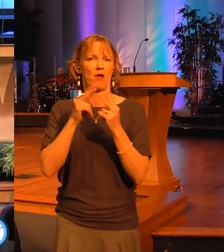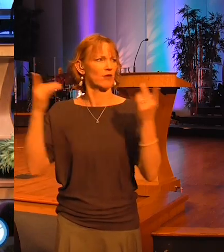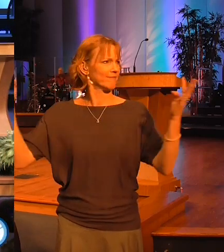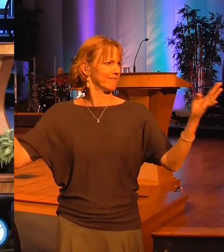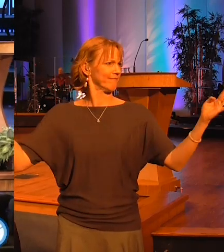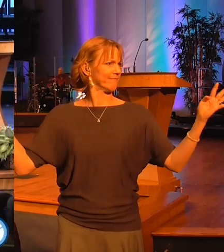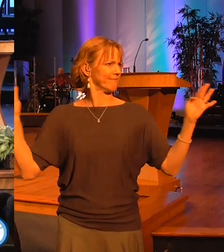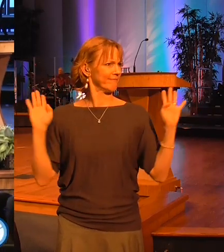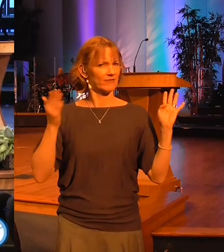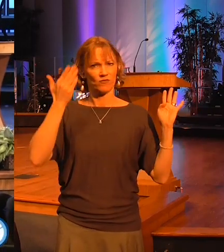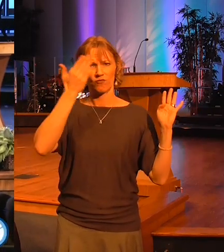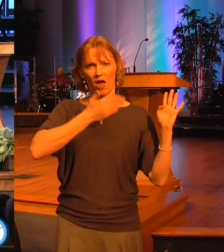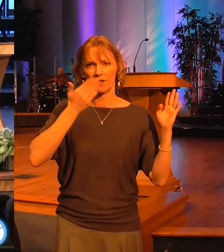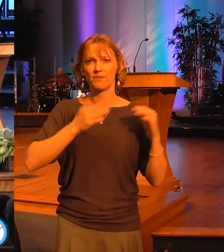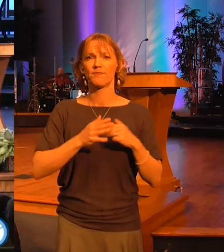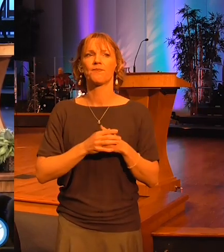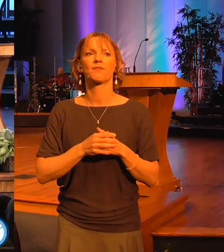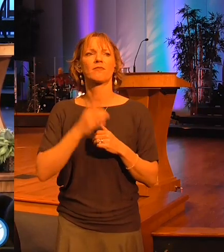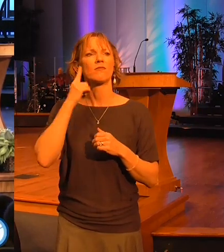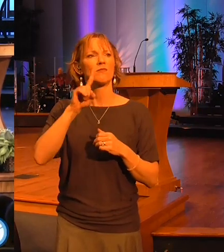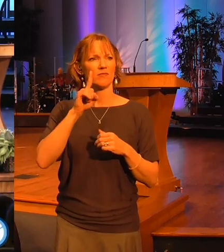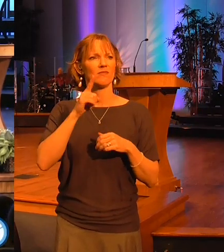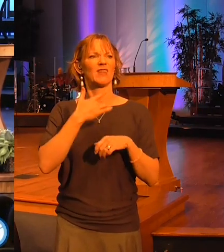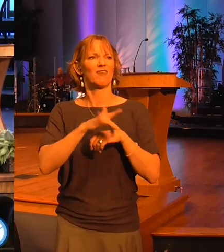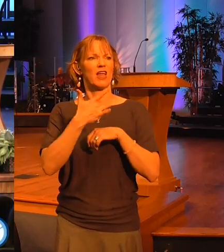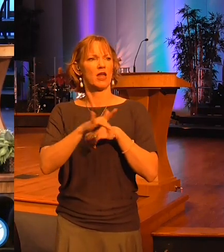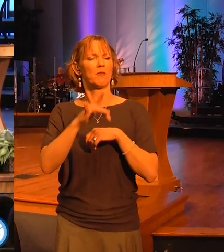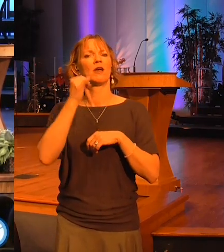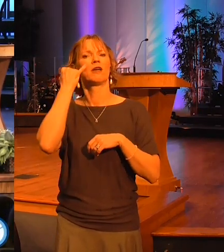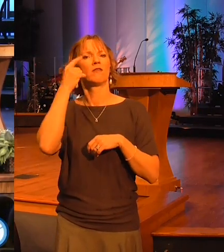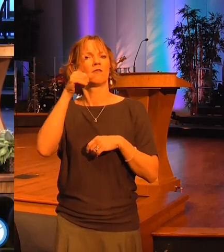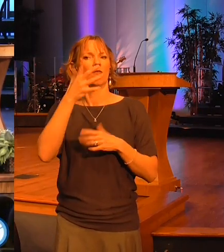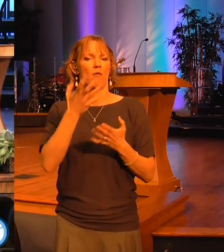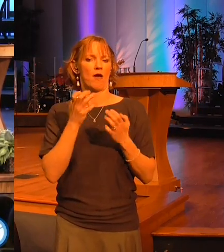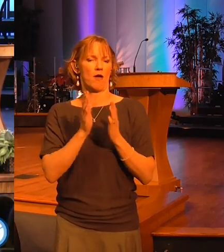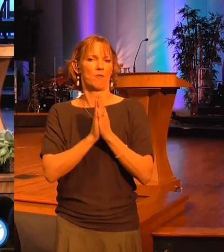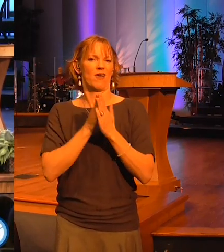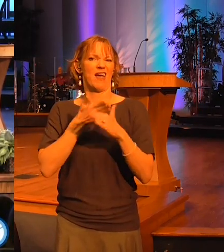front for and available for a short affirmative prayer after the service carol you will probably